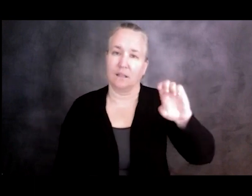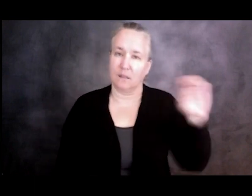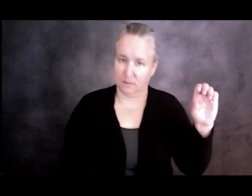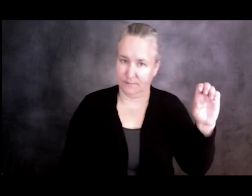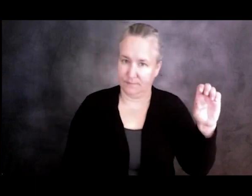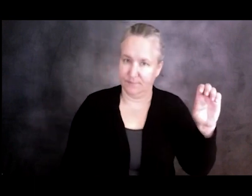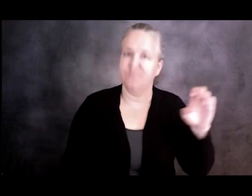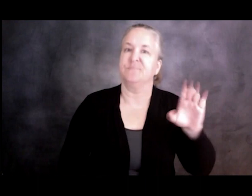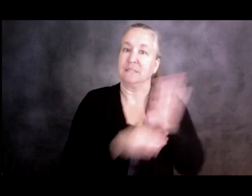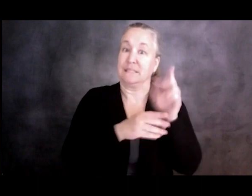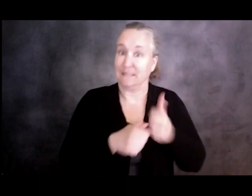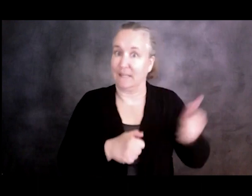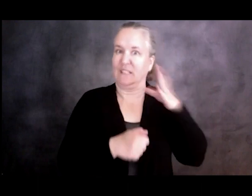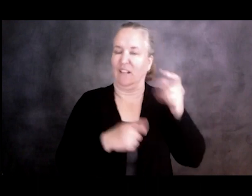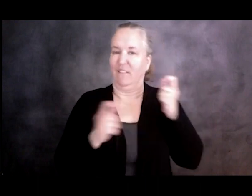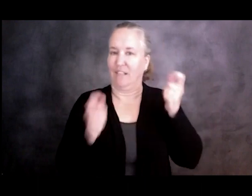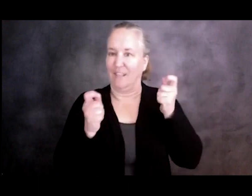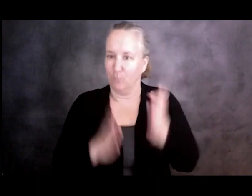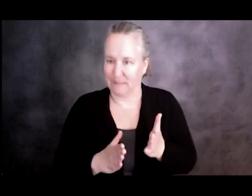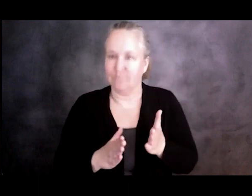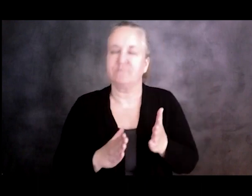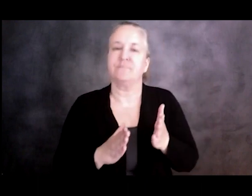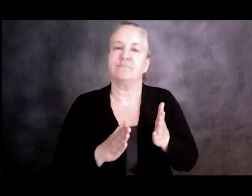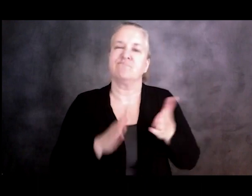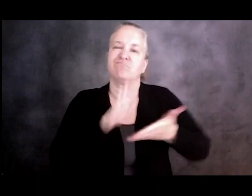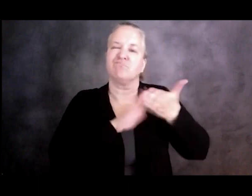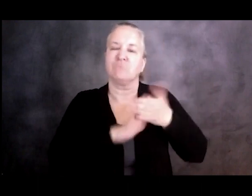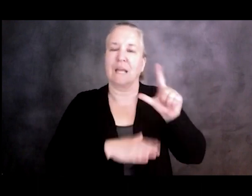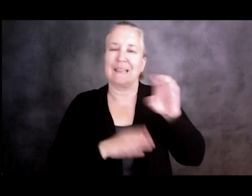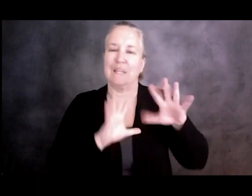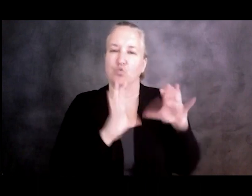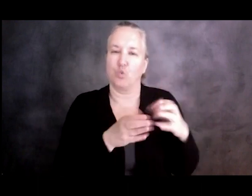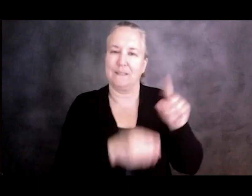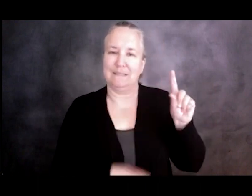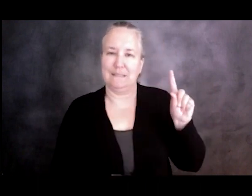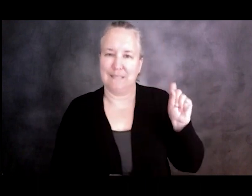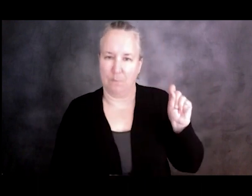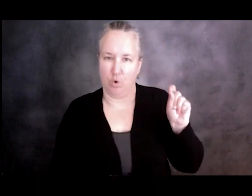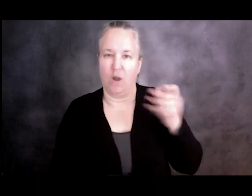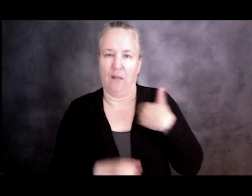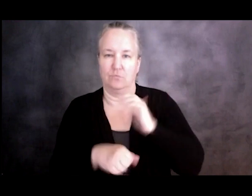Dr. Lee is director of The Lee Group of companies in Singapore and of the Lee Foundation.